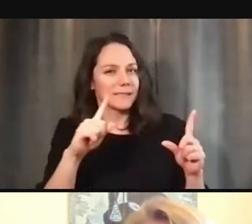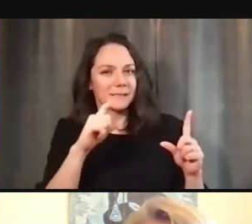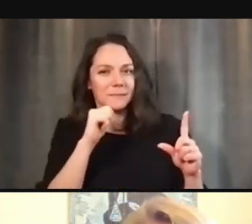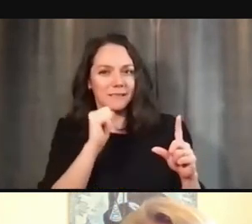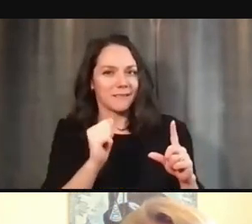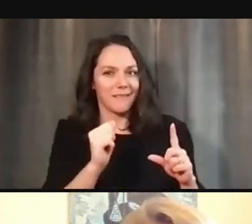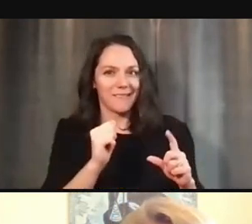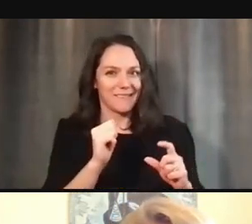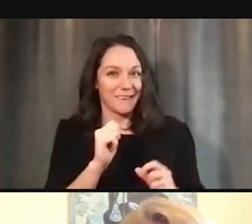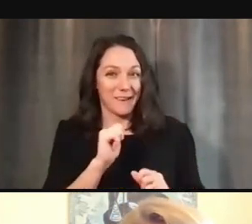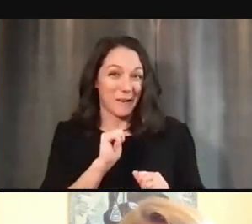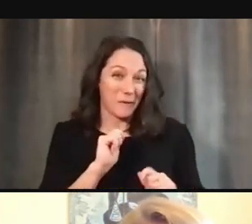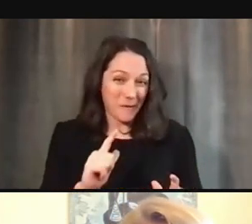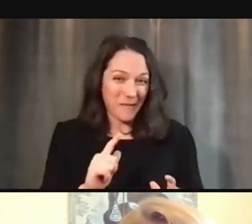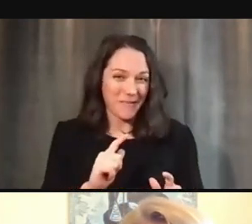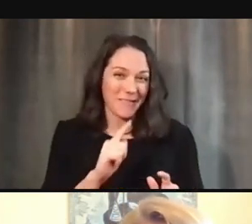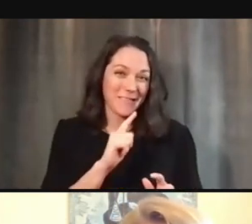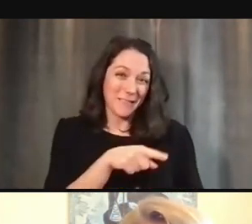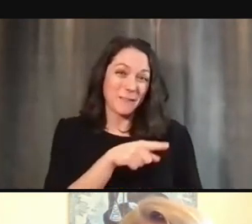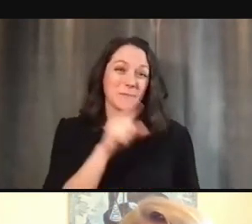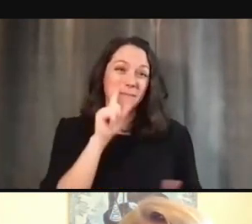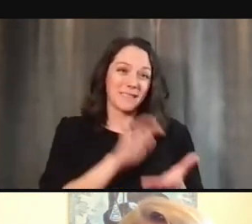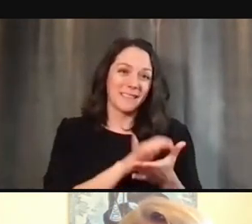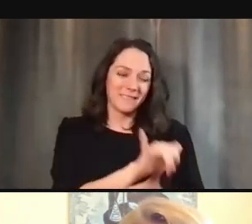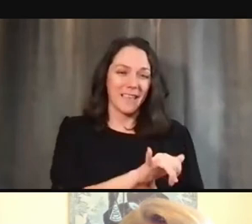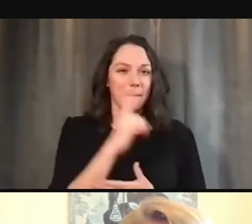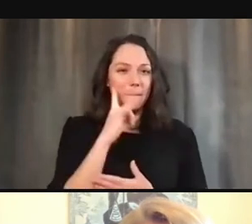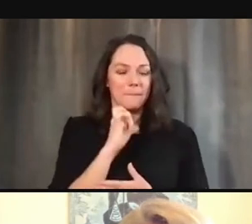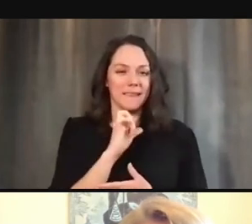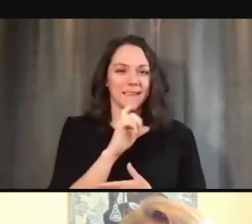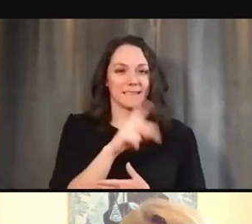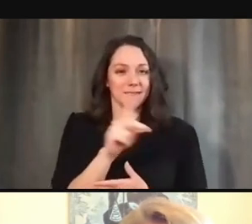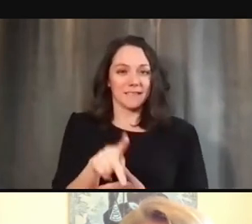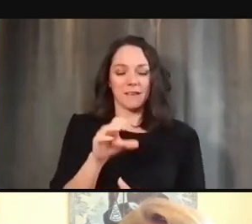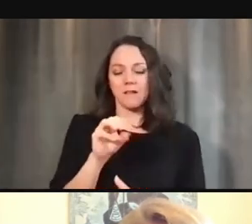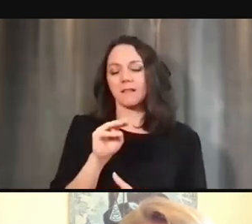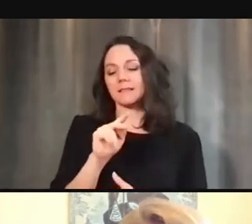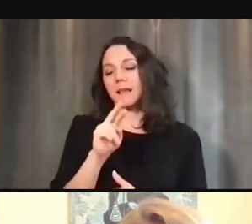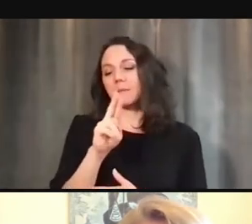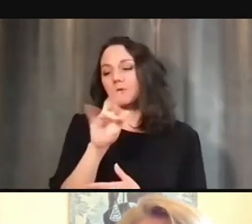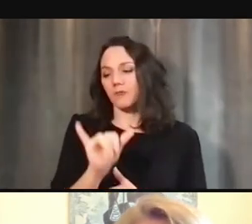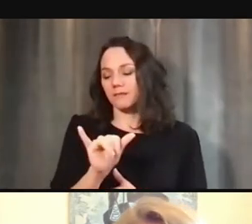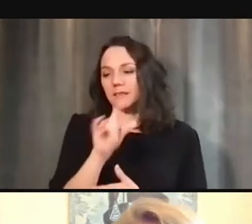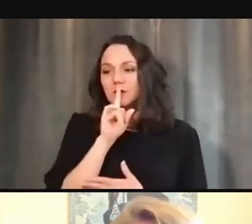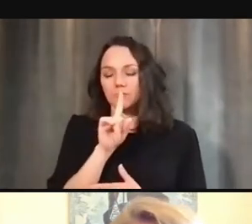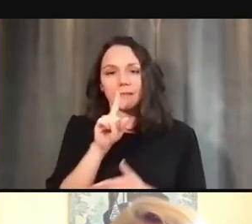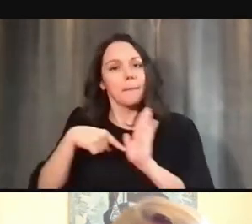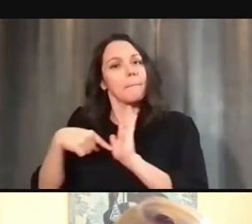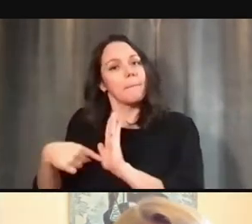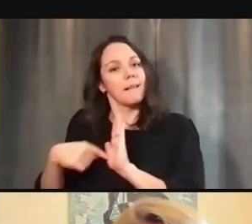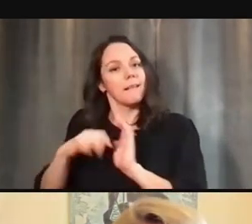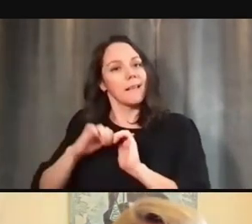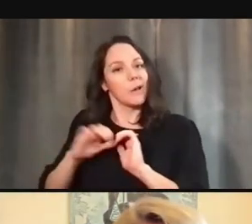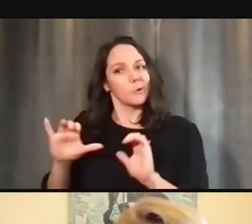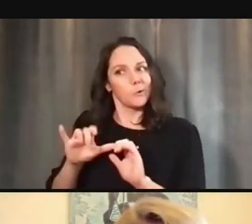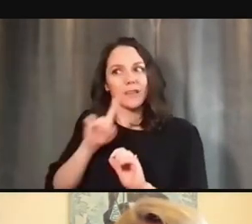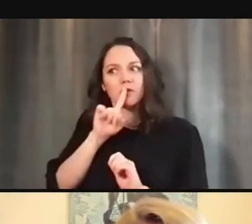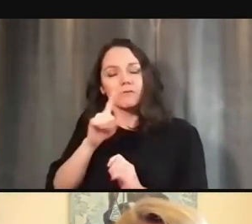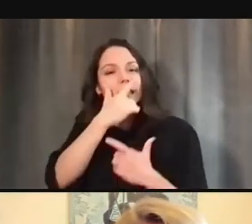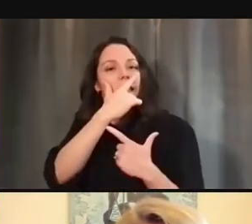that you believe that, because I think Philadelphia Contemporary is actually modeling how to do that in a lot of really interesting ways,